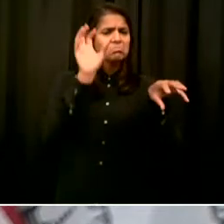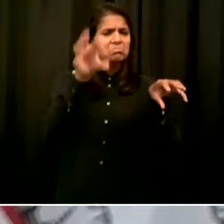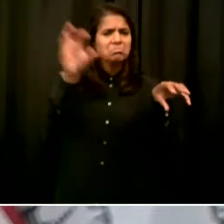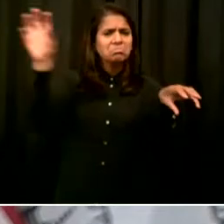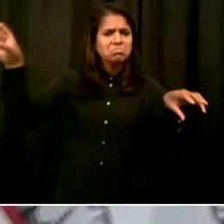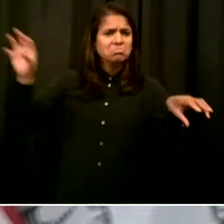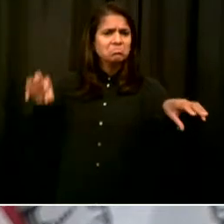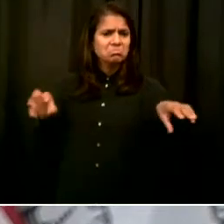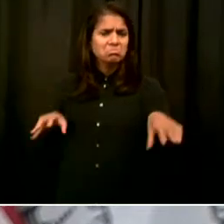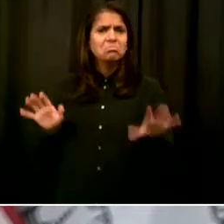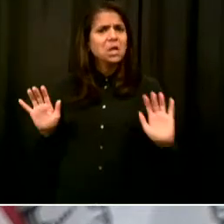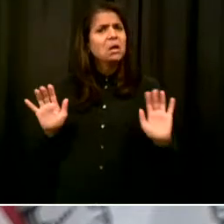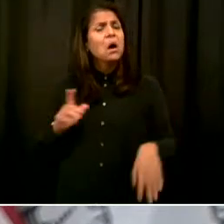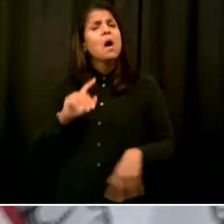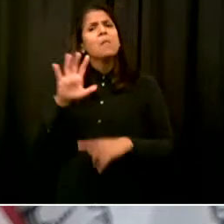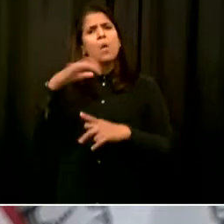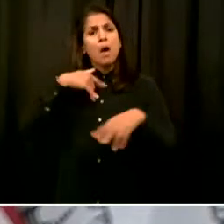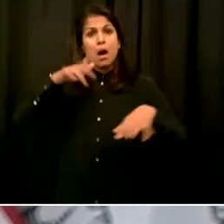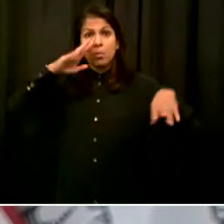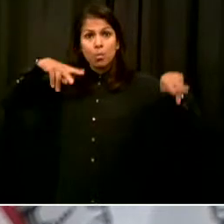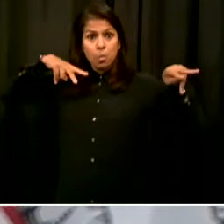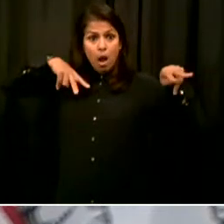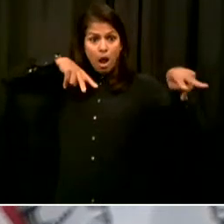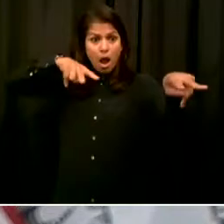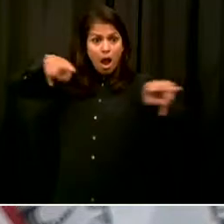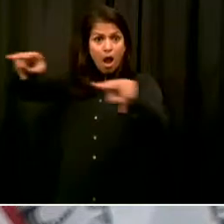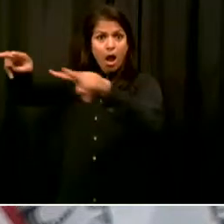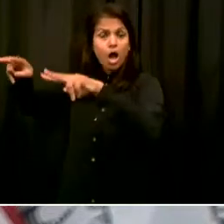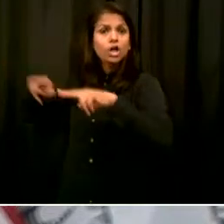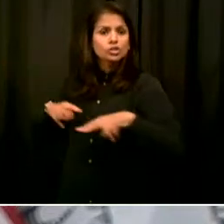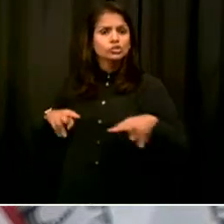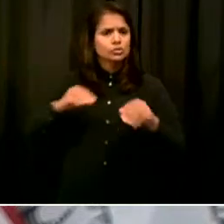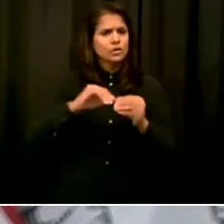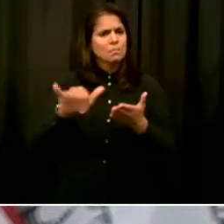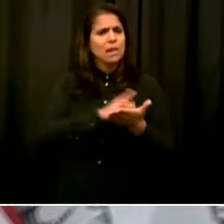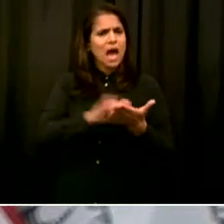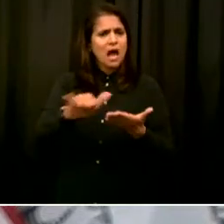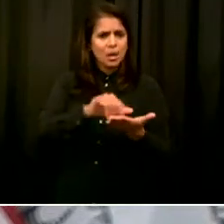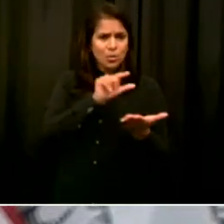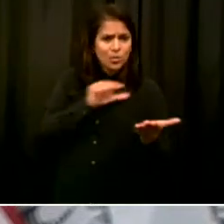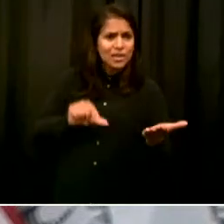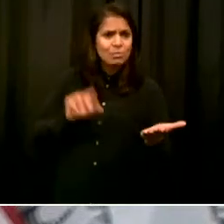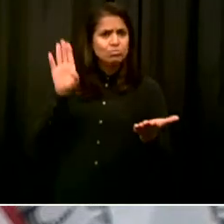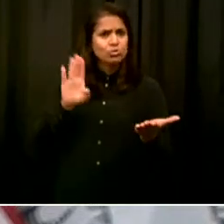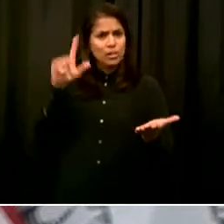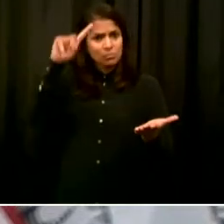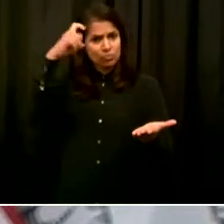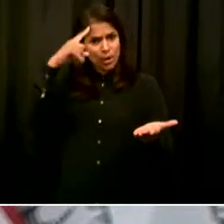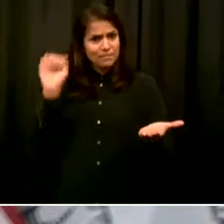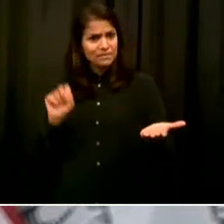OVERWHELMINGLY PEACEFUL PROTESTS . WE ARE GOING TO WATCH EVERY